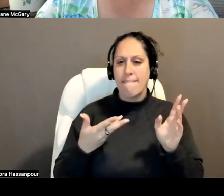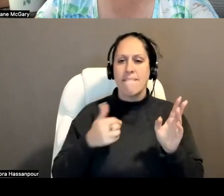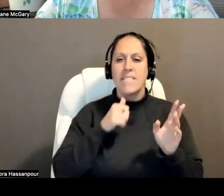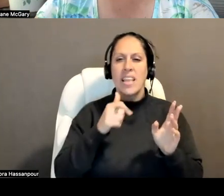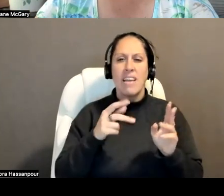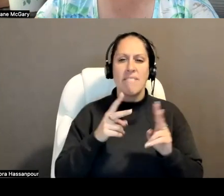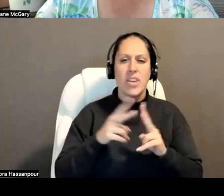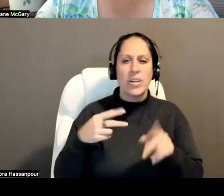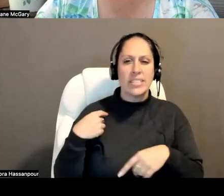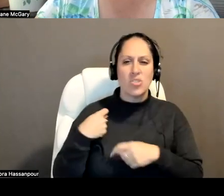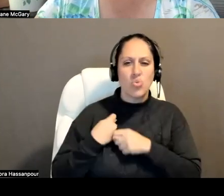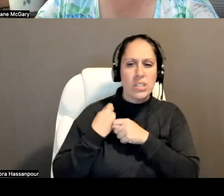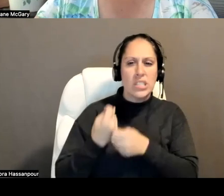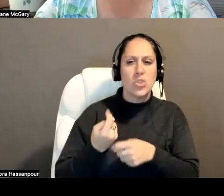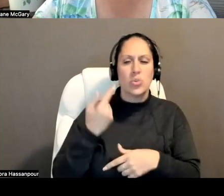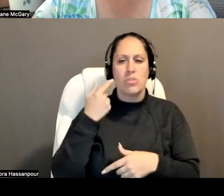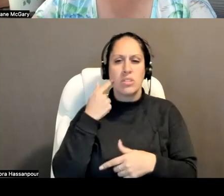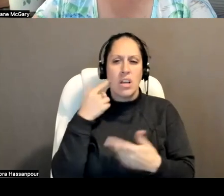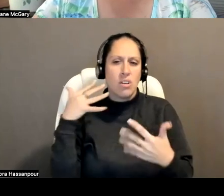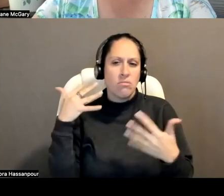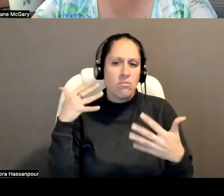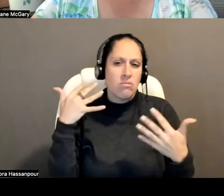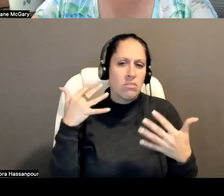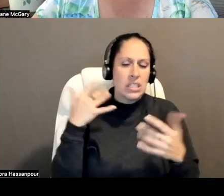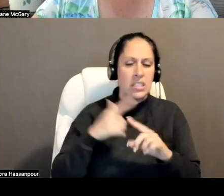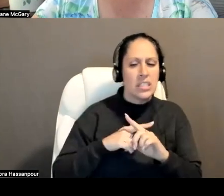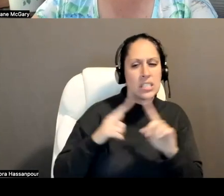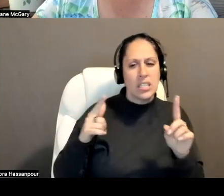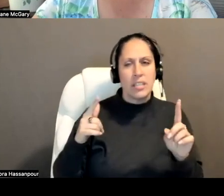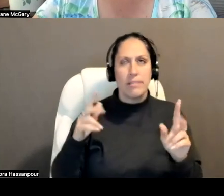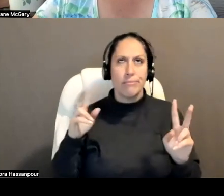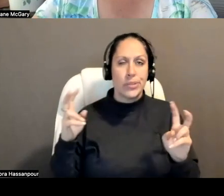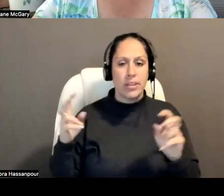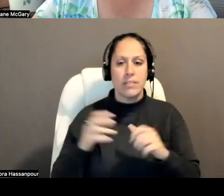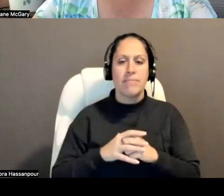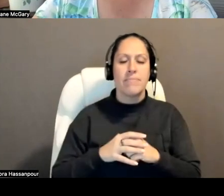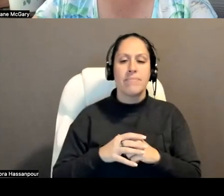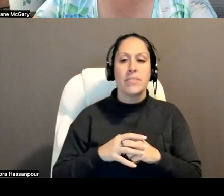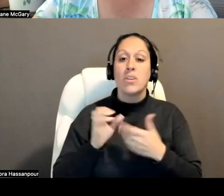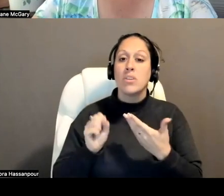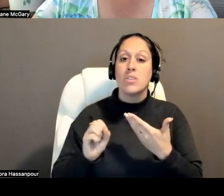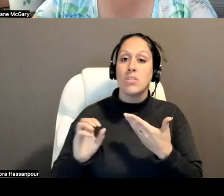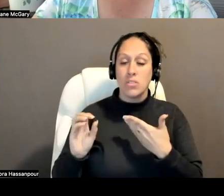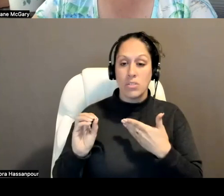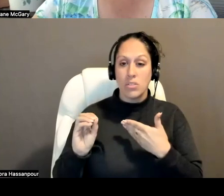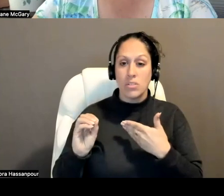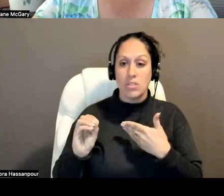traditional sound, not from a very traditional cello sound, per se. And so, uh, so it's even